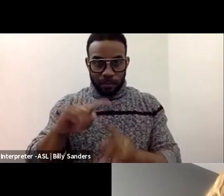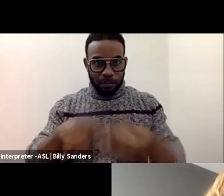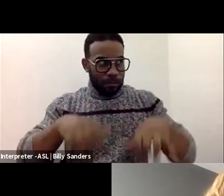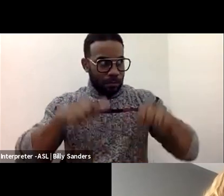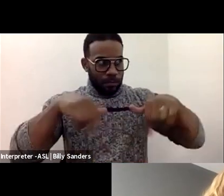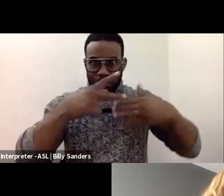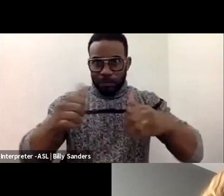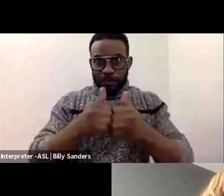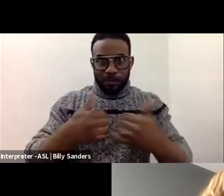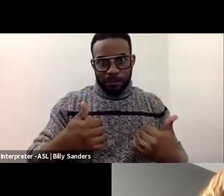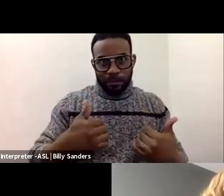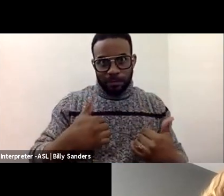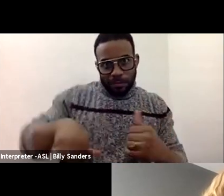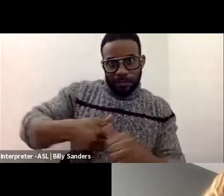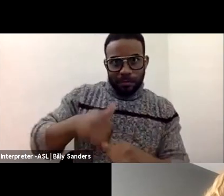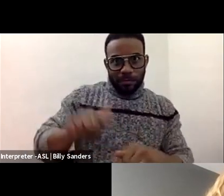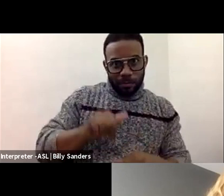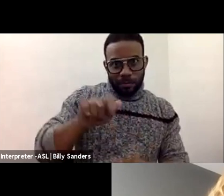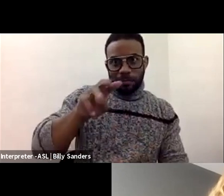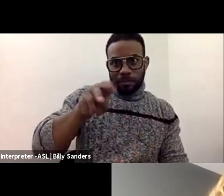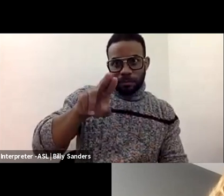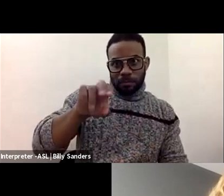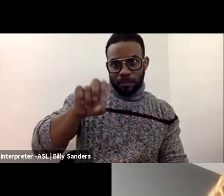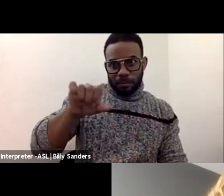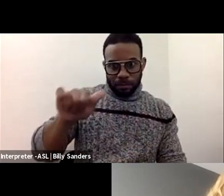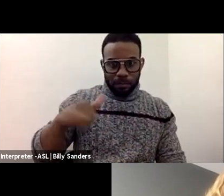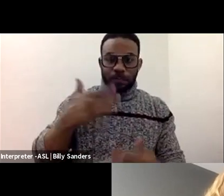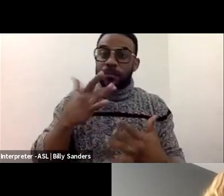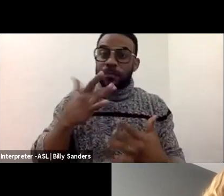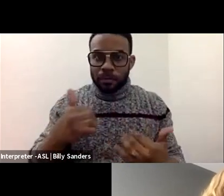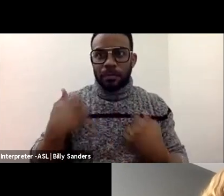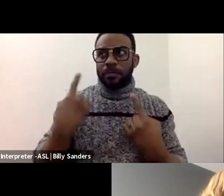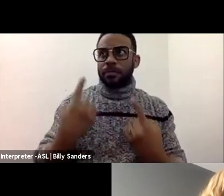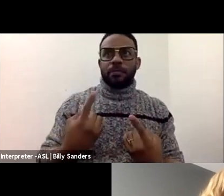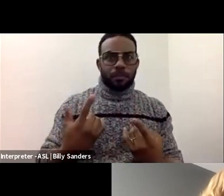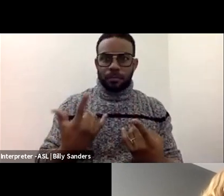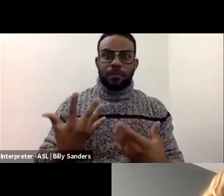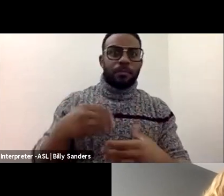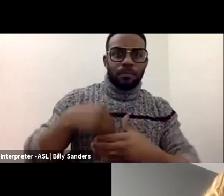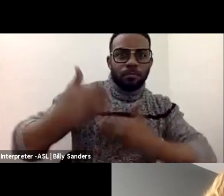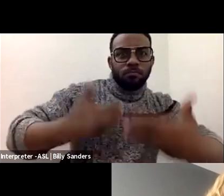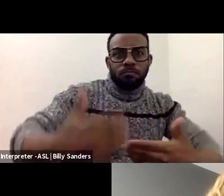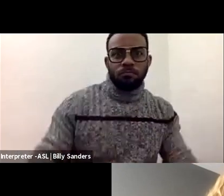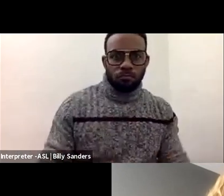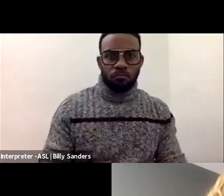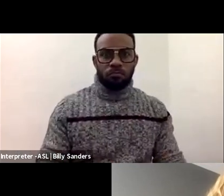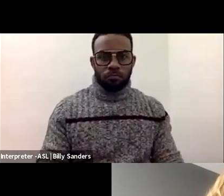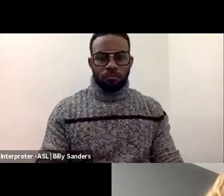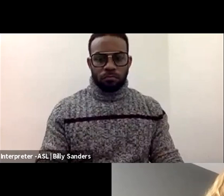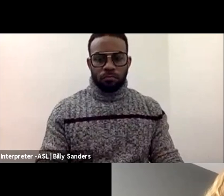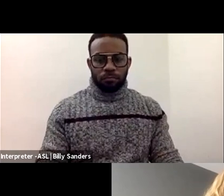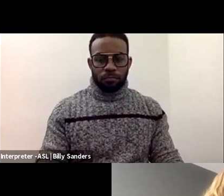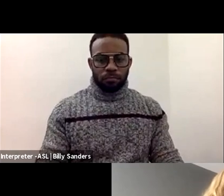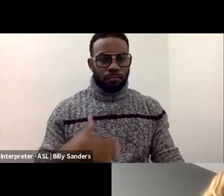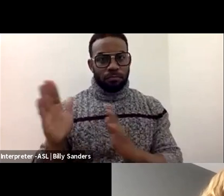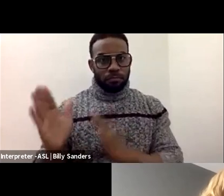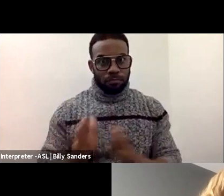together at MIUSA and I am fortunate to have been put a part of the process since the planning stages.